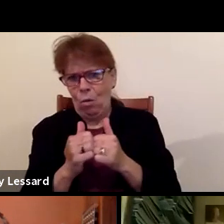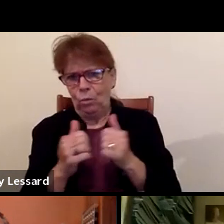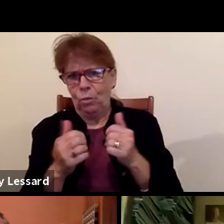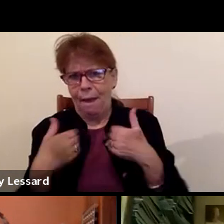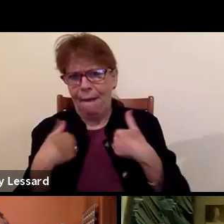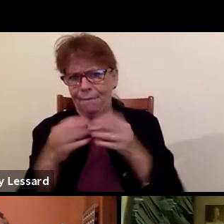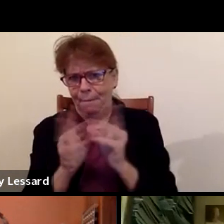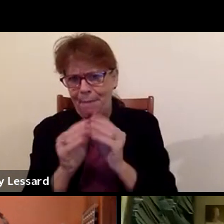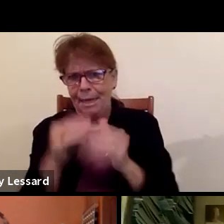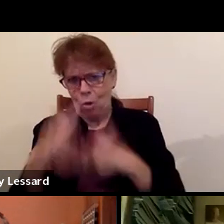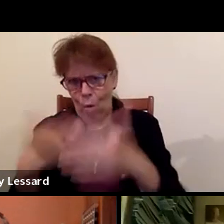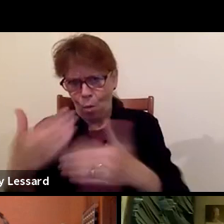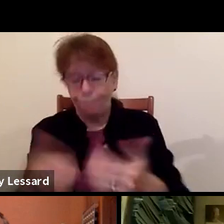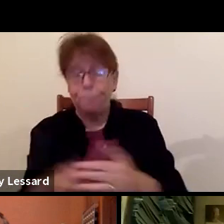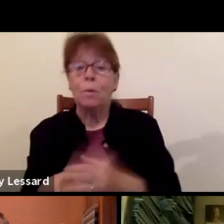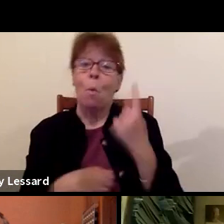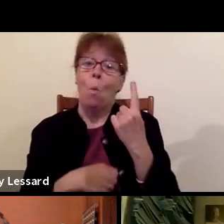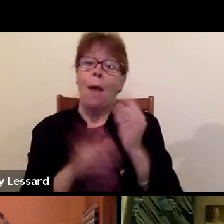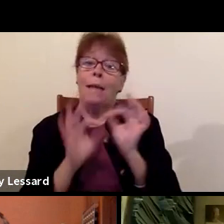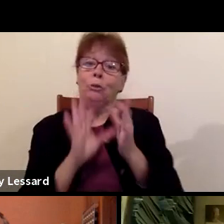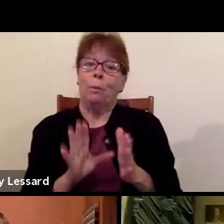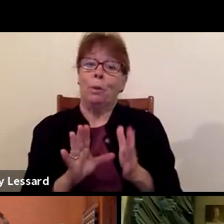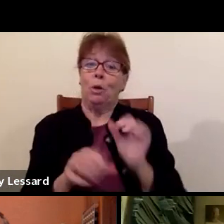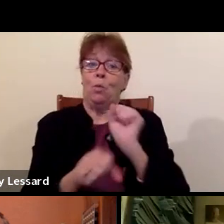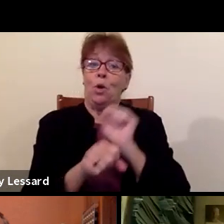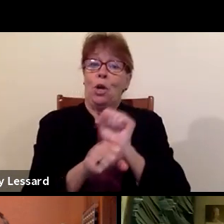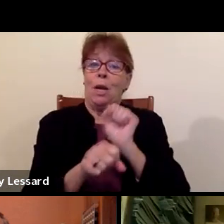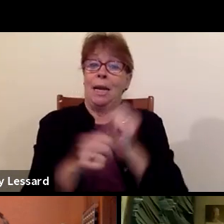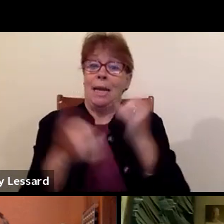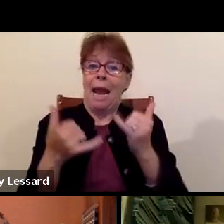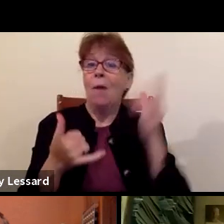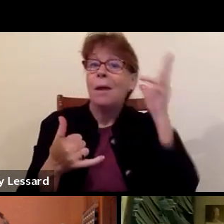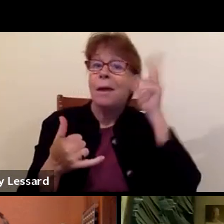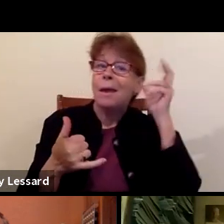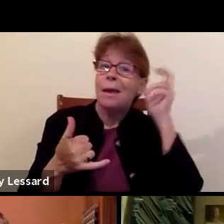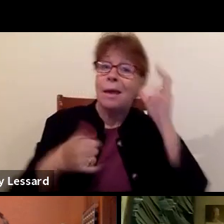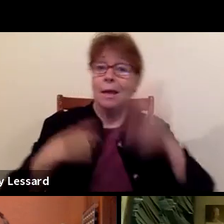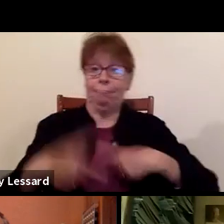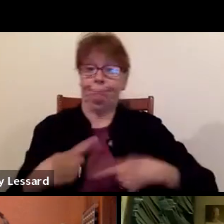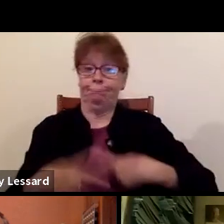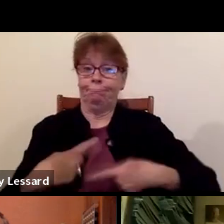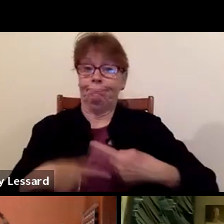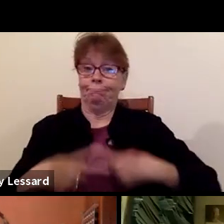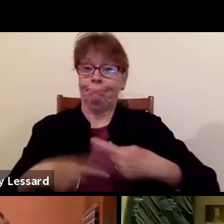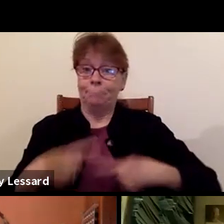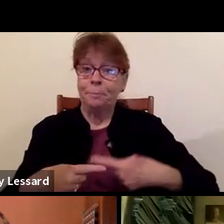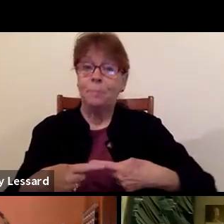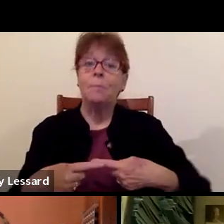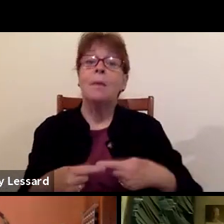so excited that I get to introduce to you, both of them here, maybe some of you know them or one or the other of them. A couple of ground rules for how